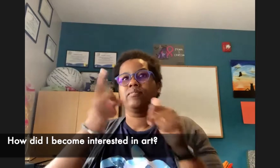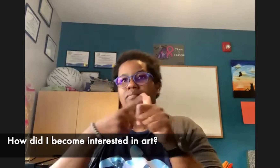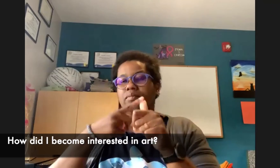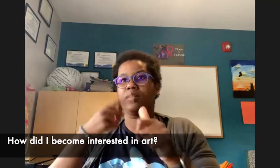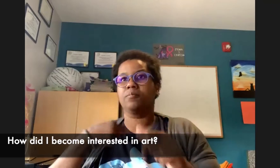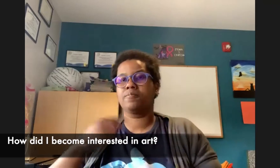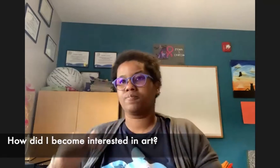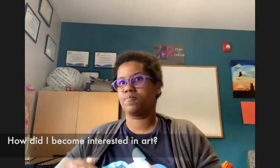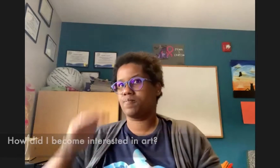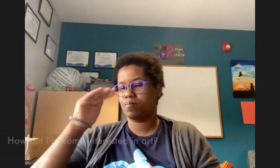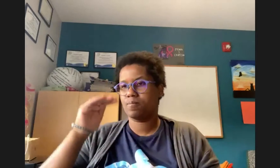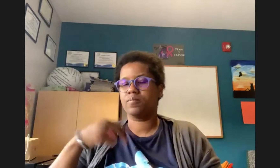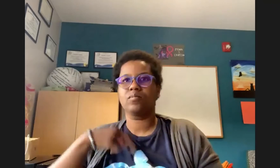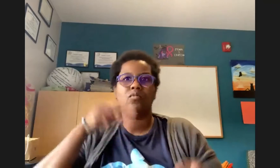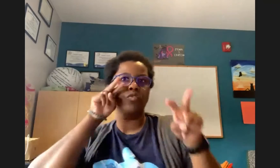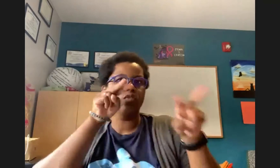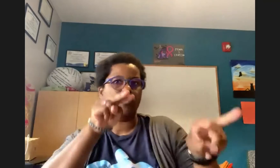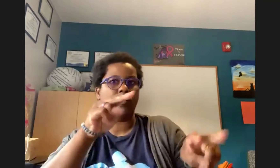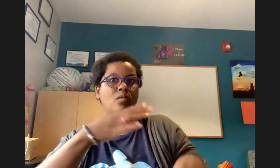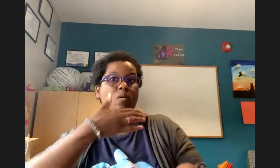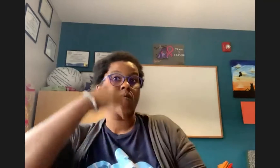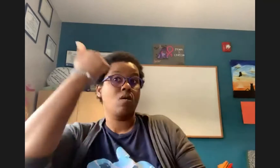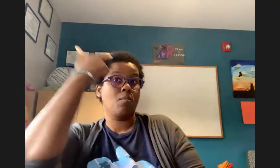When I was growing up I used to watch my older brother.